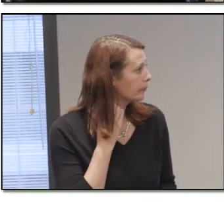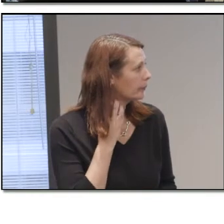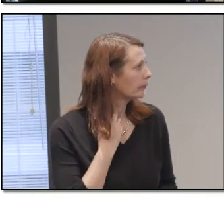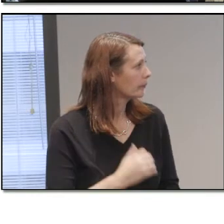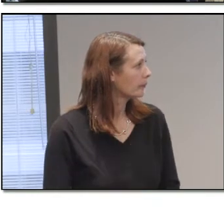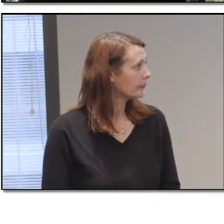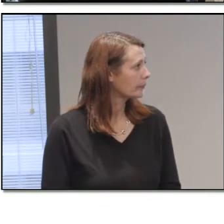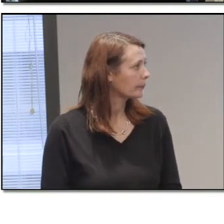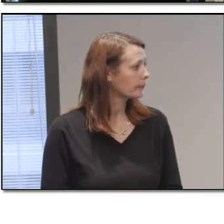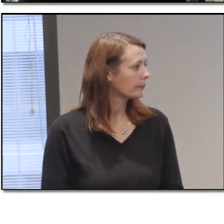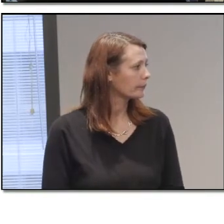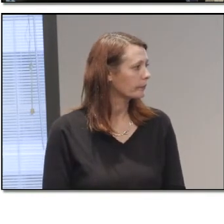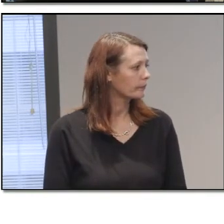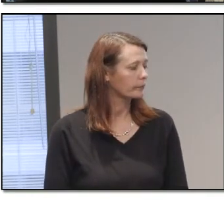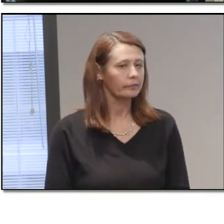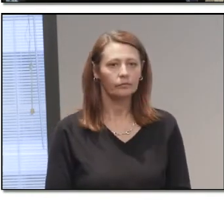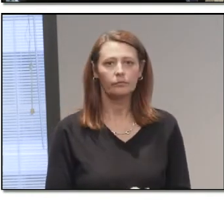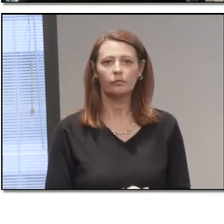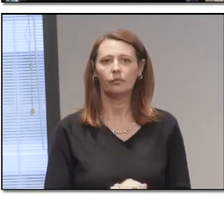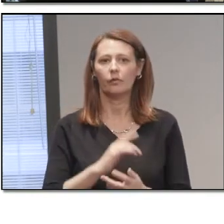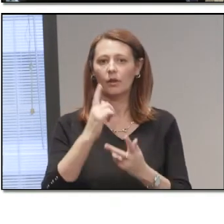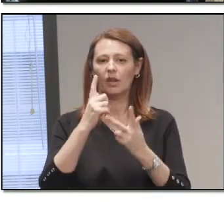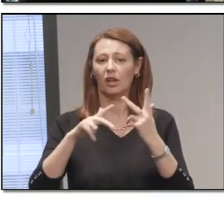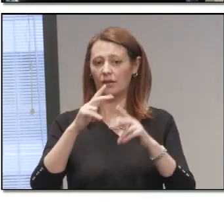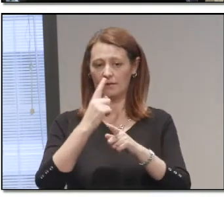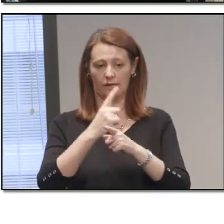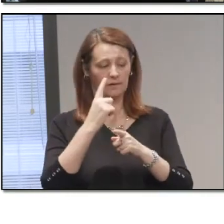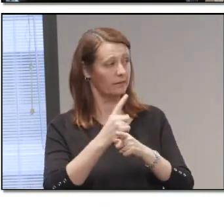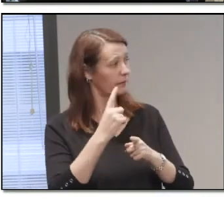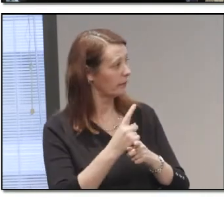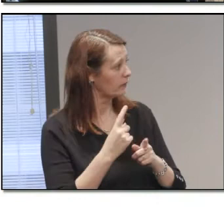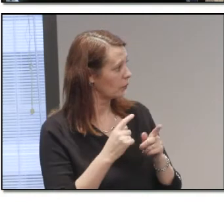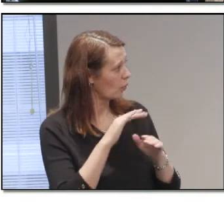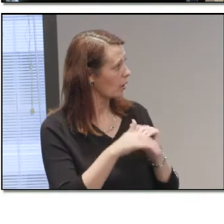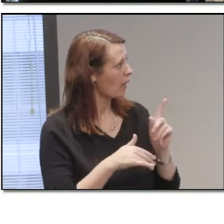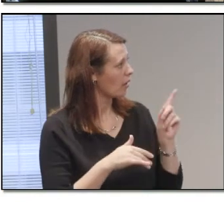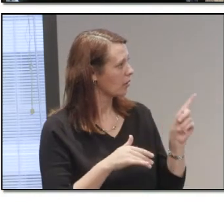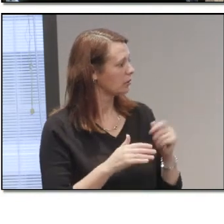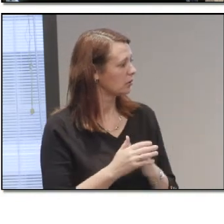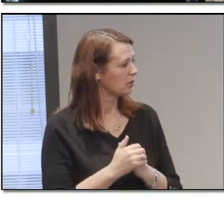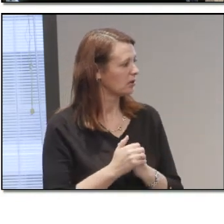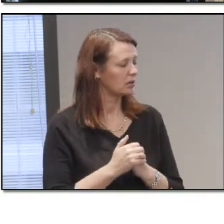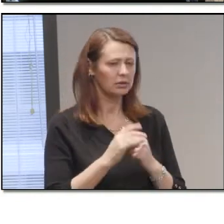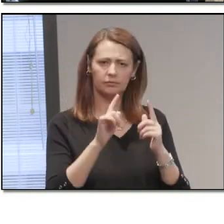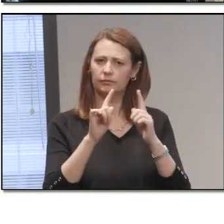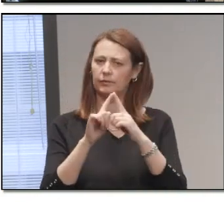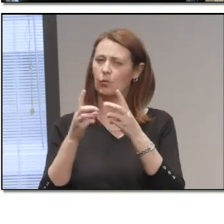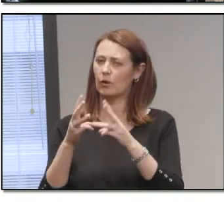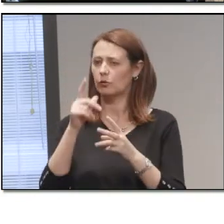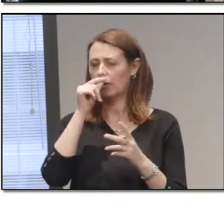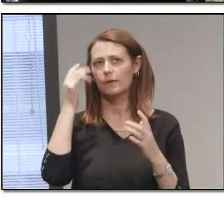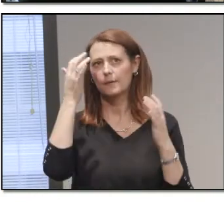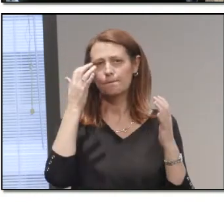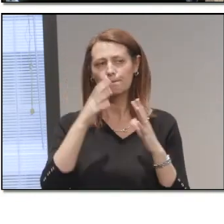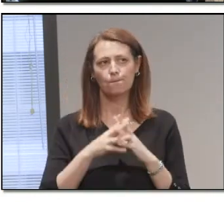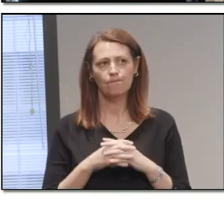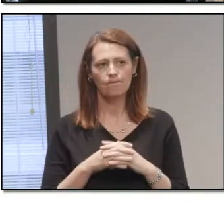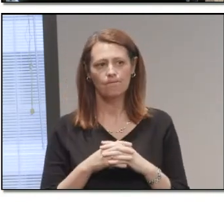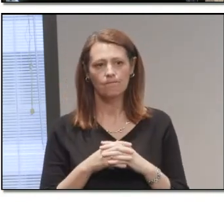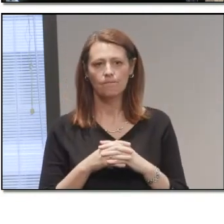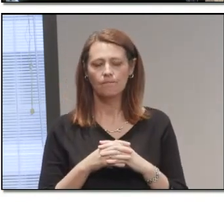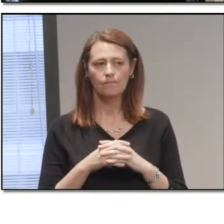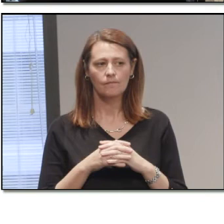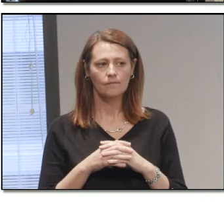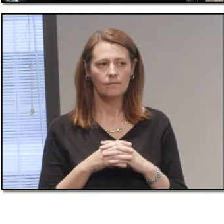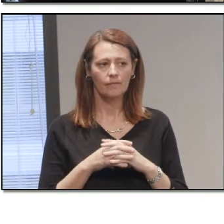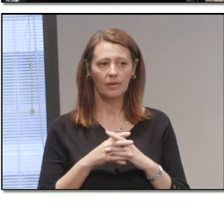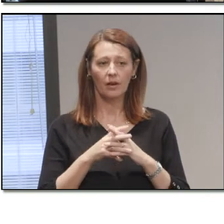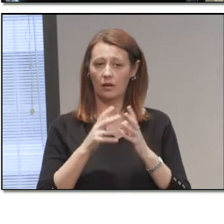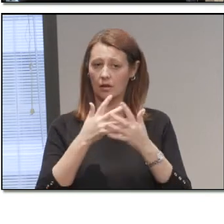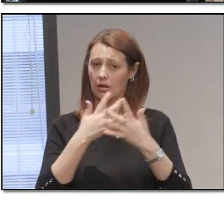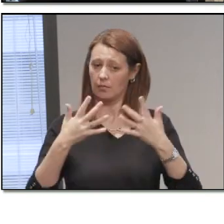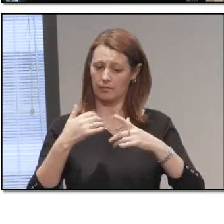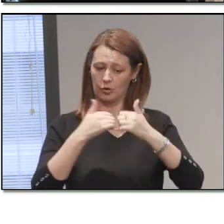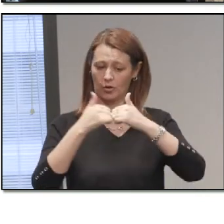If you talk about this in other ways, you can say that the major structure for the airways is early,